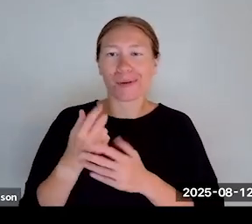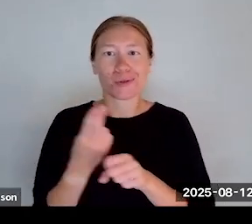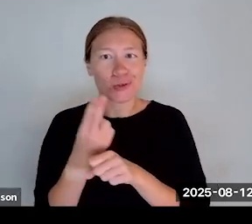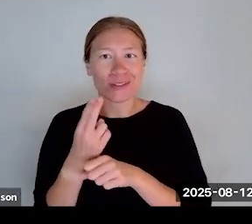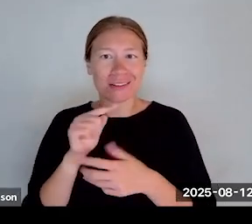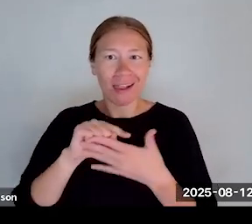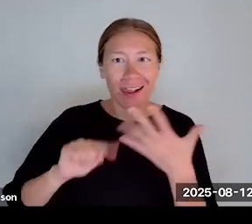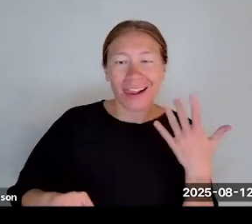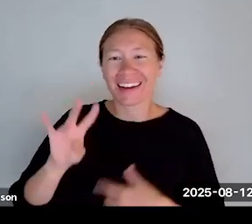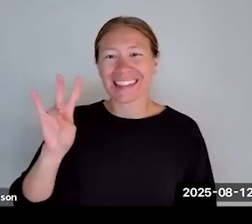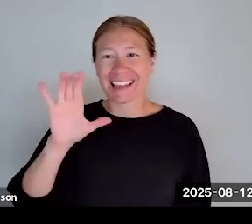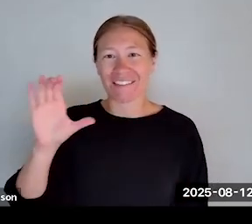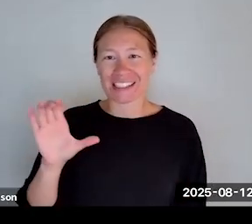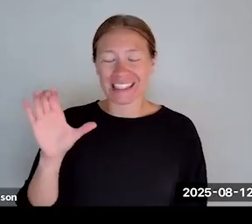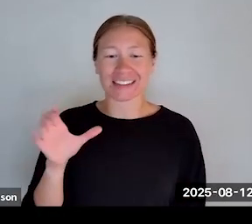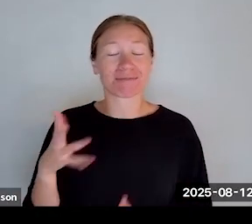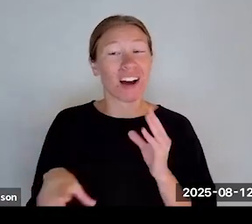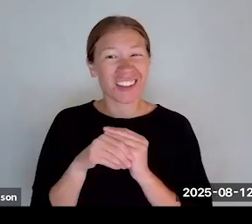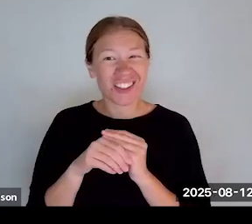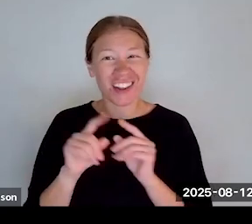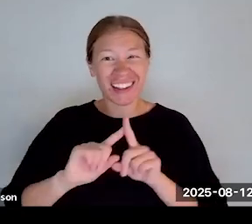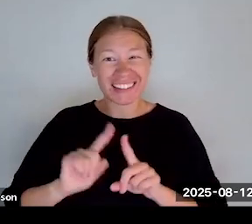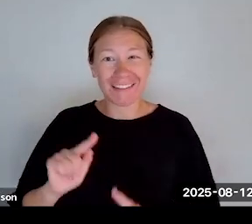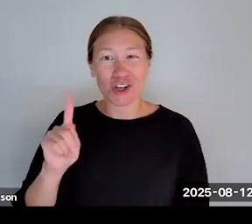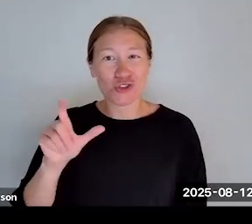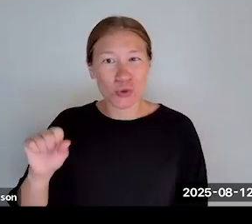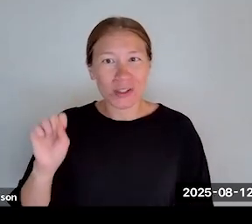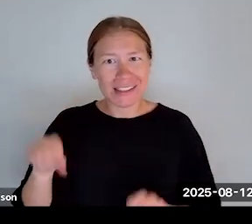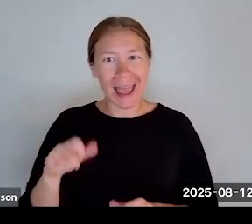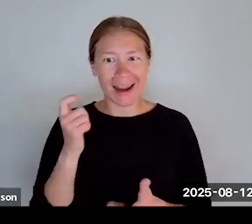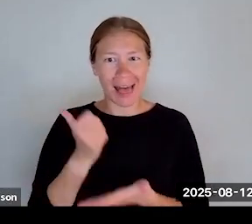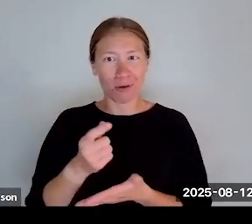Additionally, these tools can help tailor your message to achieve the desired tone.